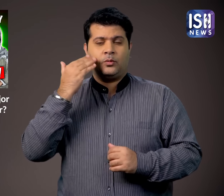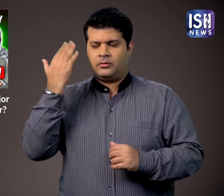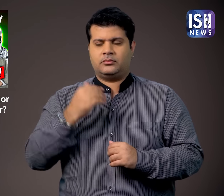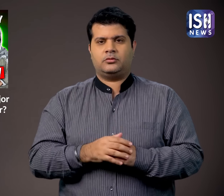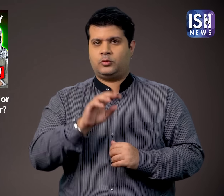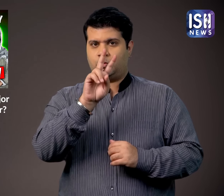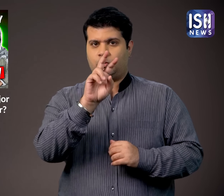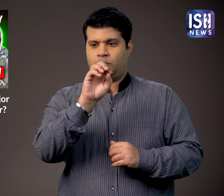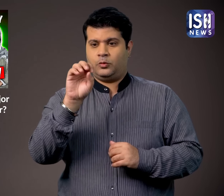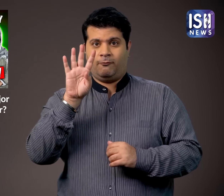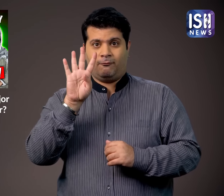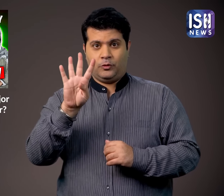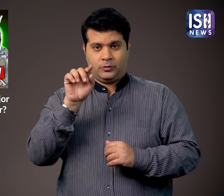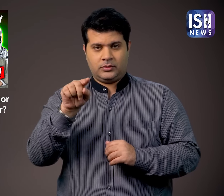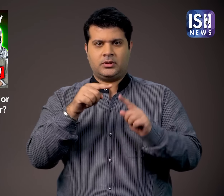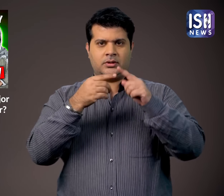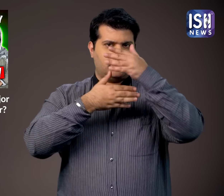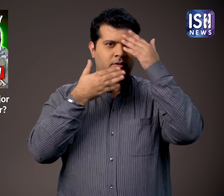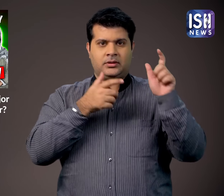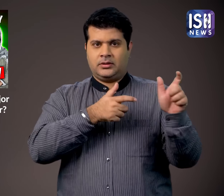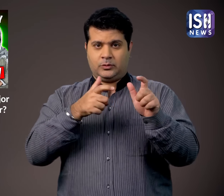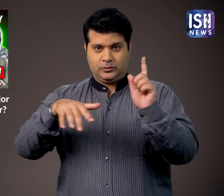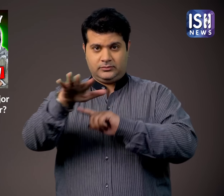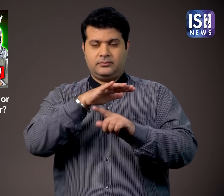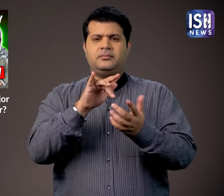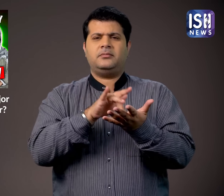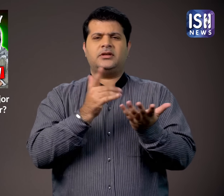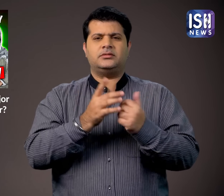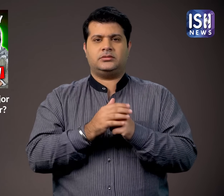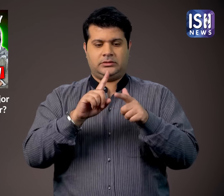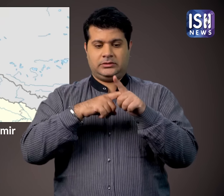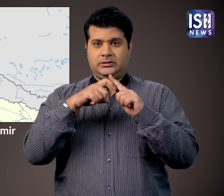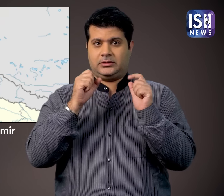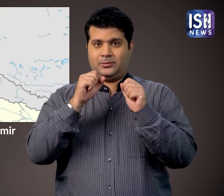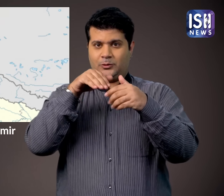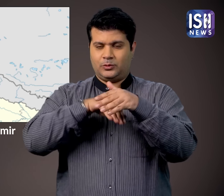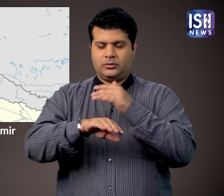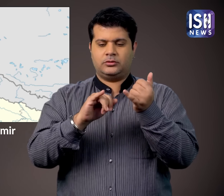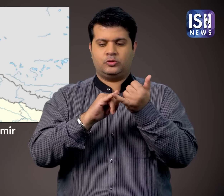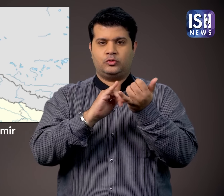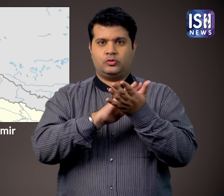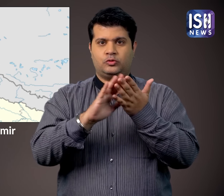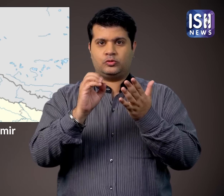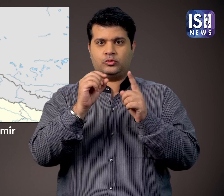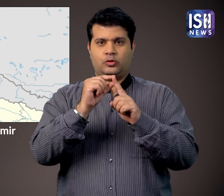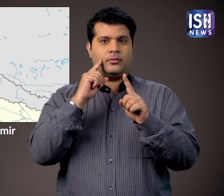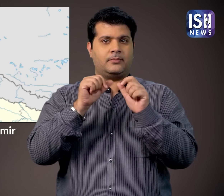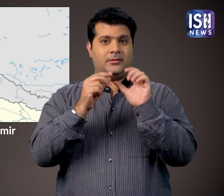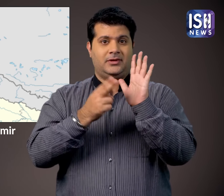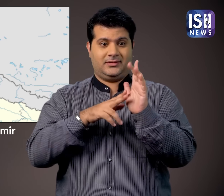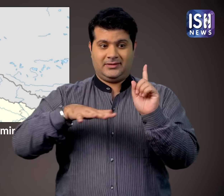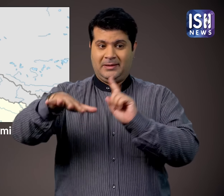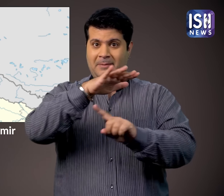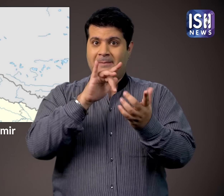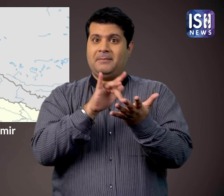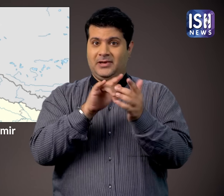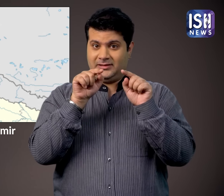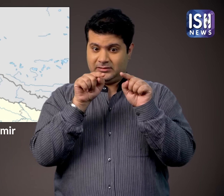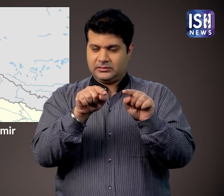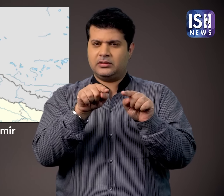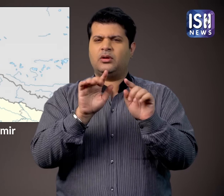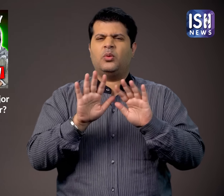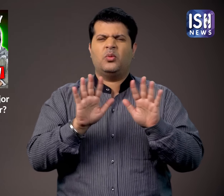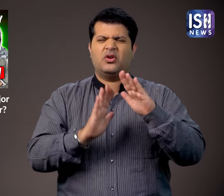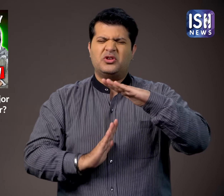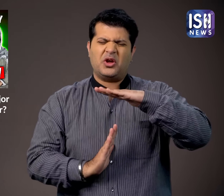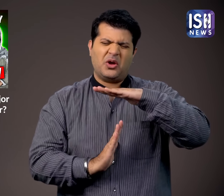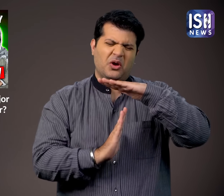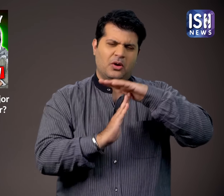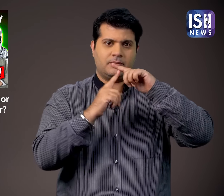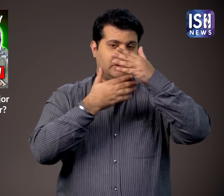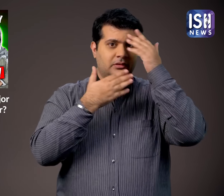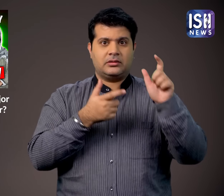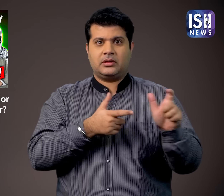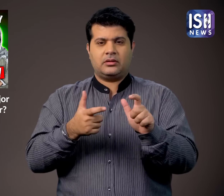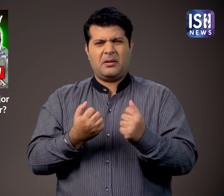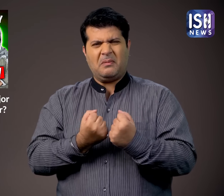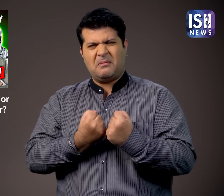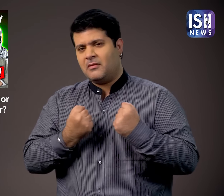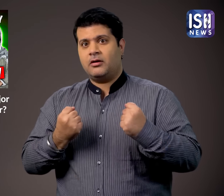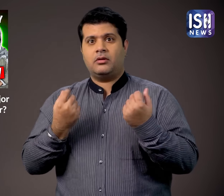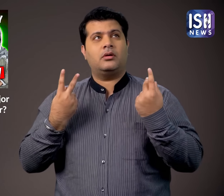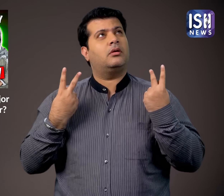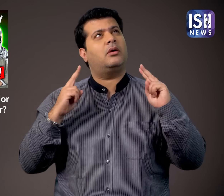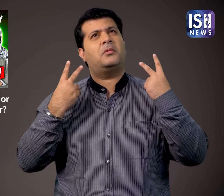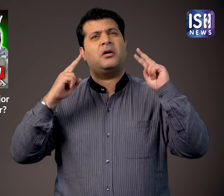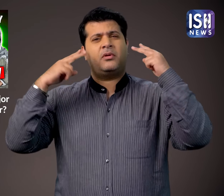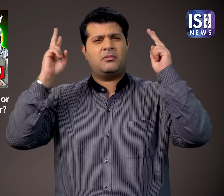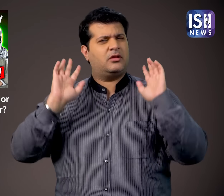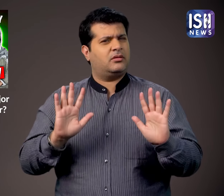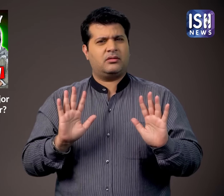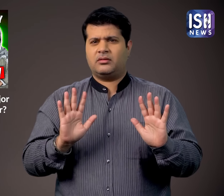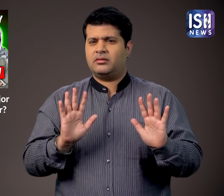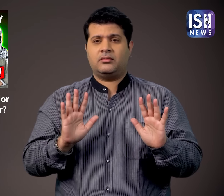In 2004, terrorism was at its peak in the Shopian region of Jammu and Kashmir.